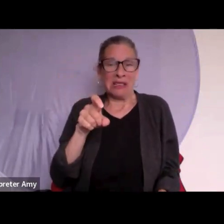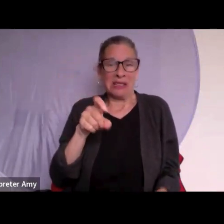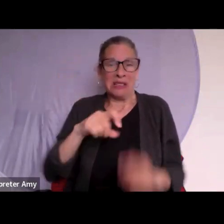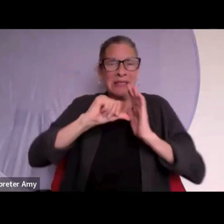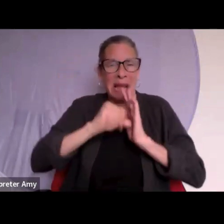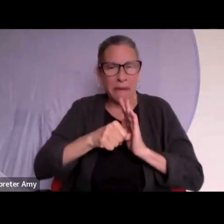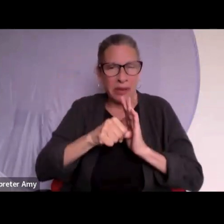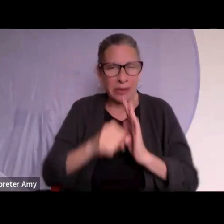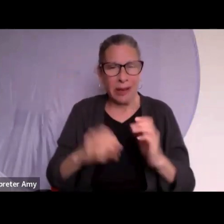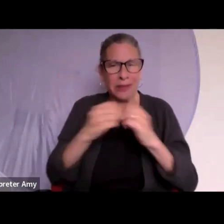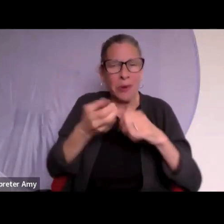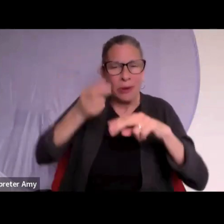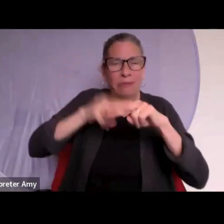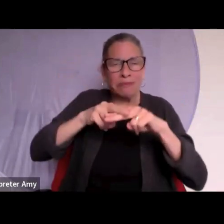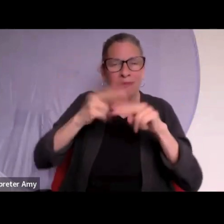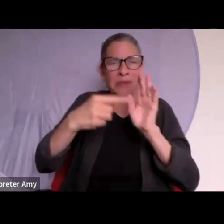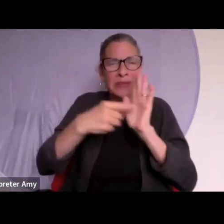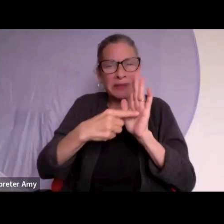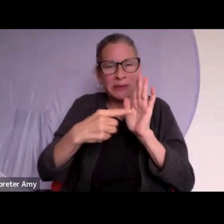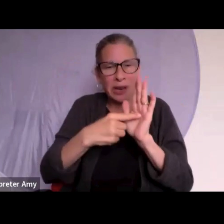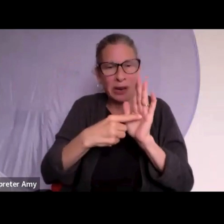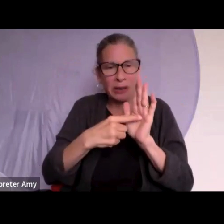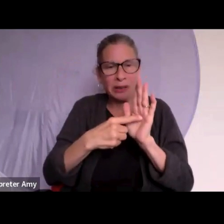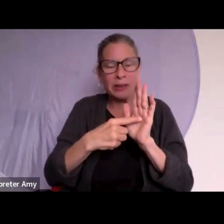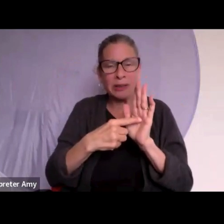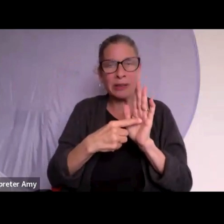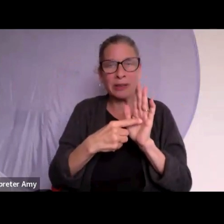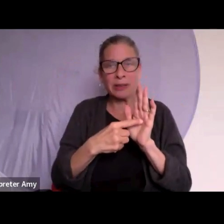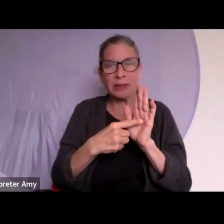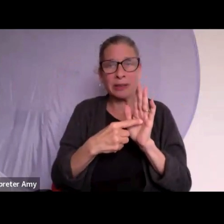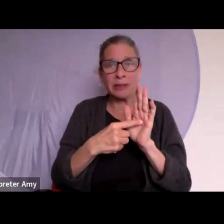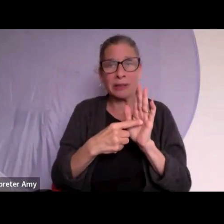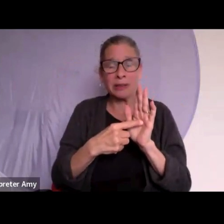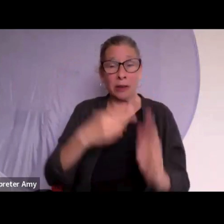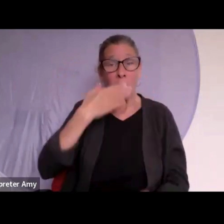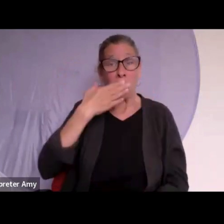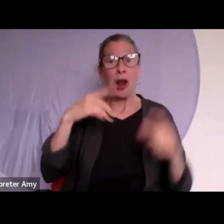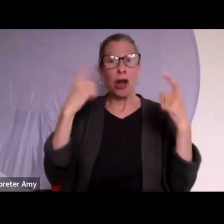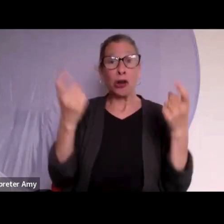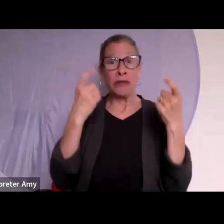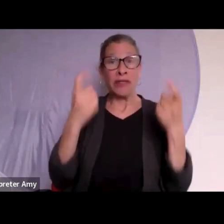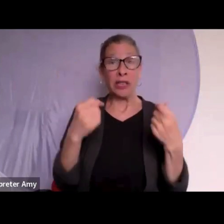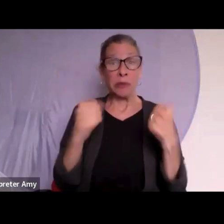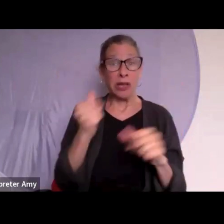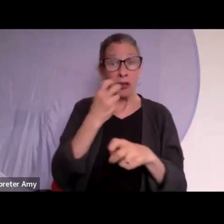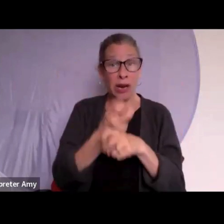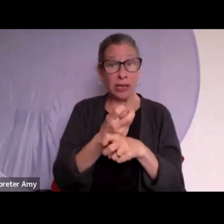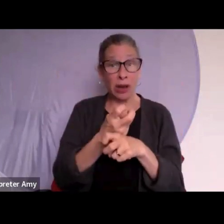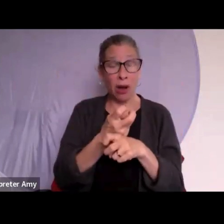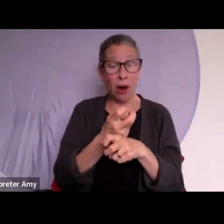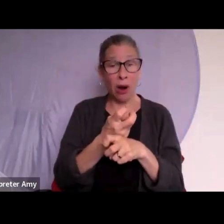biggest example, sorry to shout out on a really good festival that tries really hard. But at Sundance this year, the Sundance